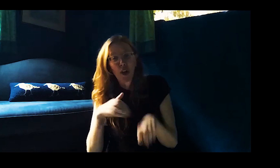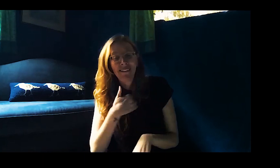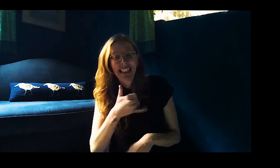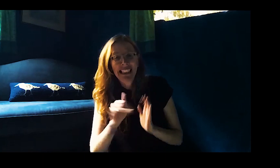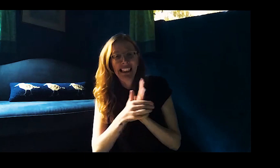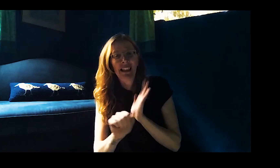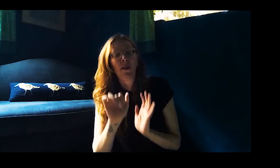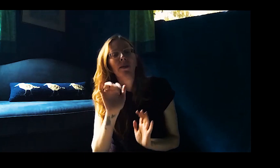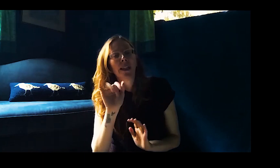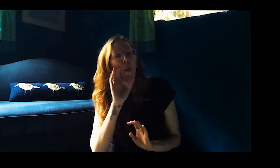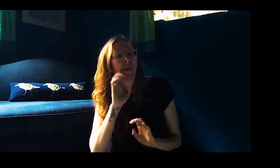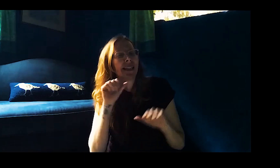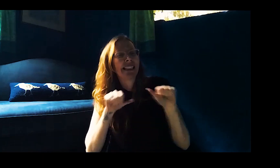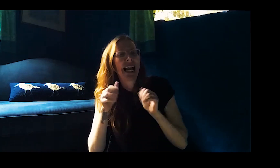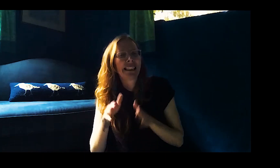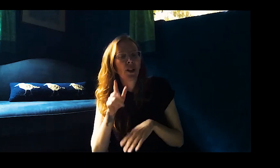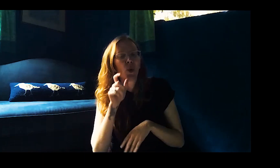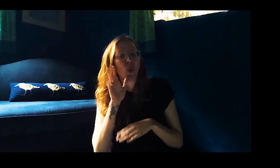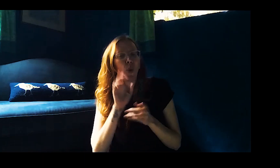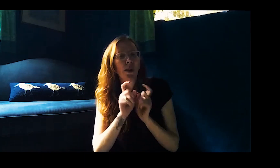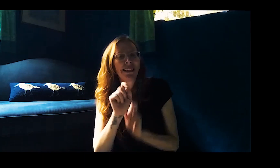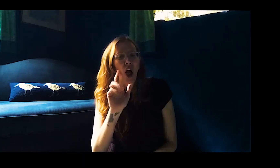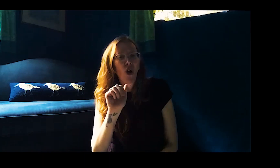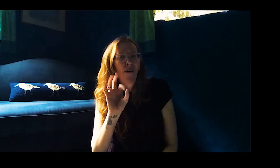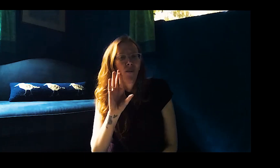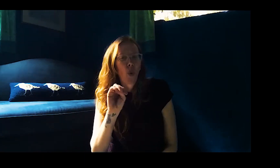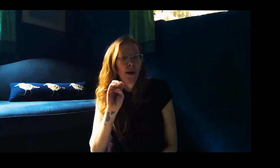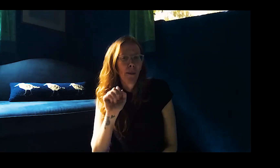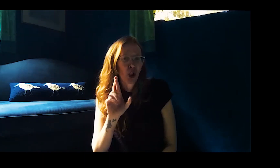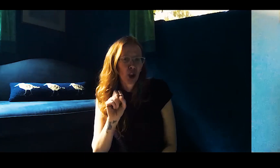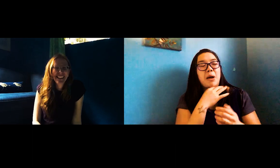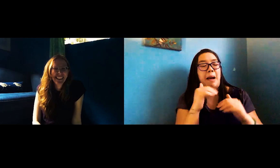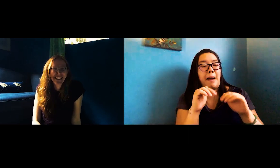If I could have any skill, I would be a scientist who could terraform Mars.